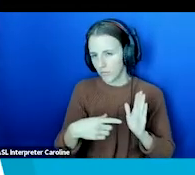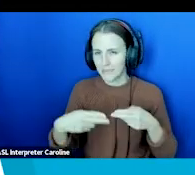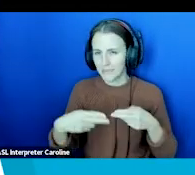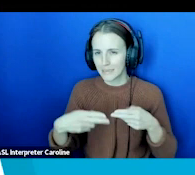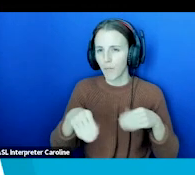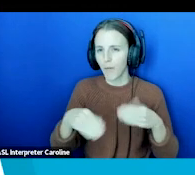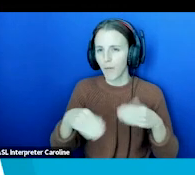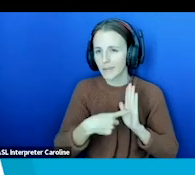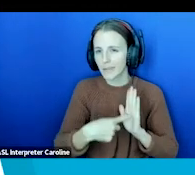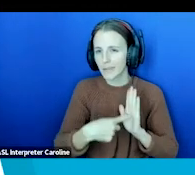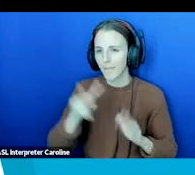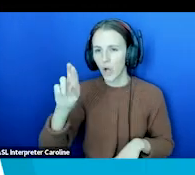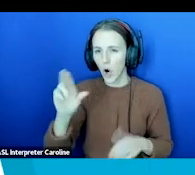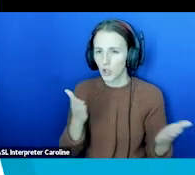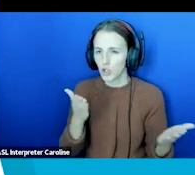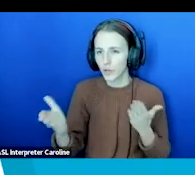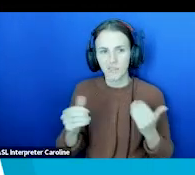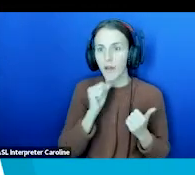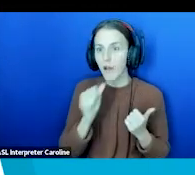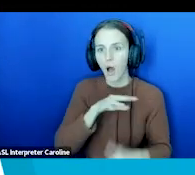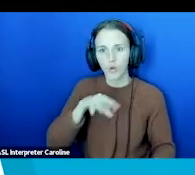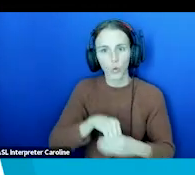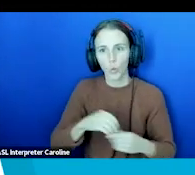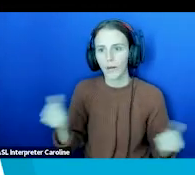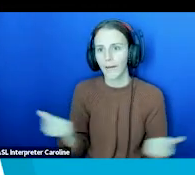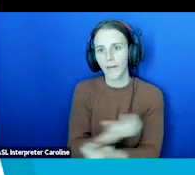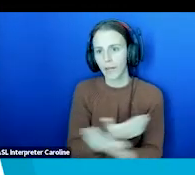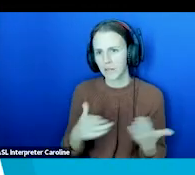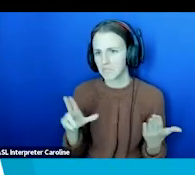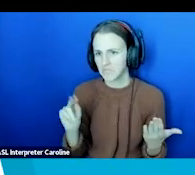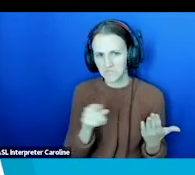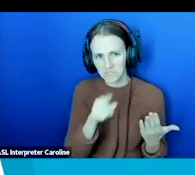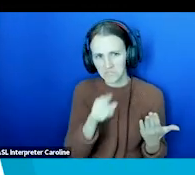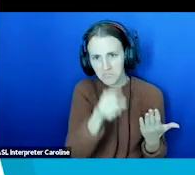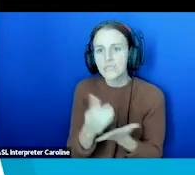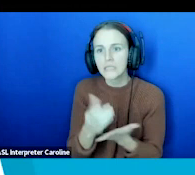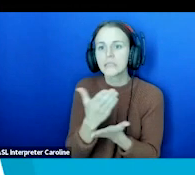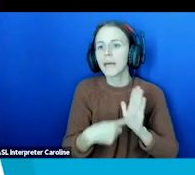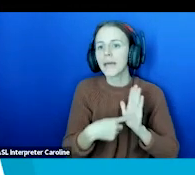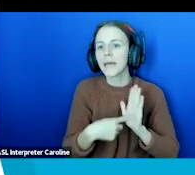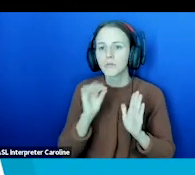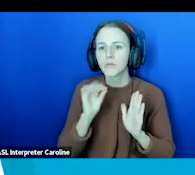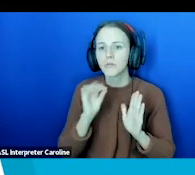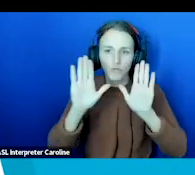GOALS AND EDUCATIONAL GOALS. THE SLIDE THAT SHOWS THE EXAMPLES IS NOT INTENDED TO BE